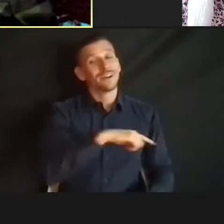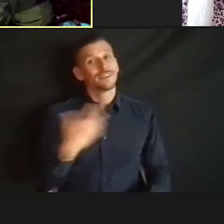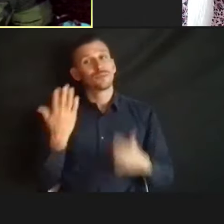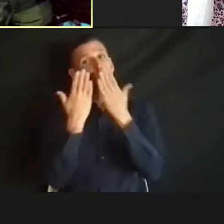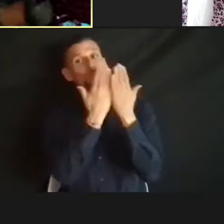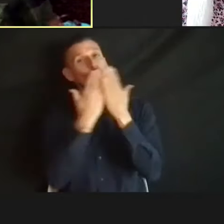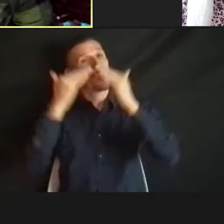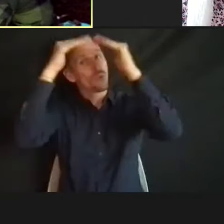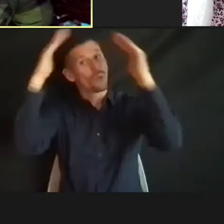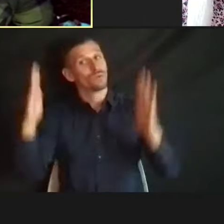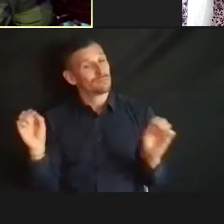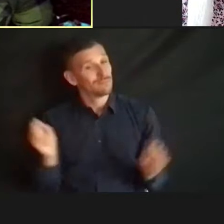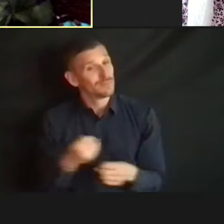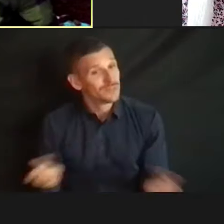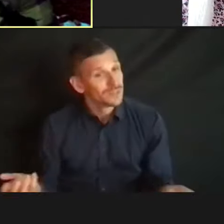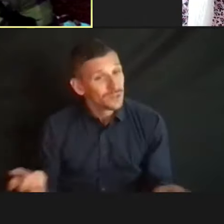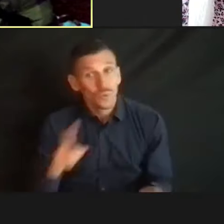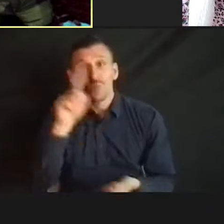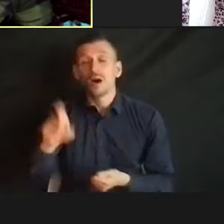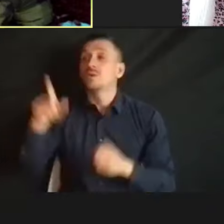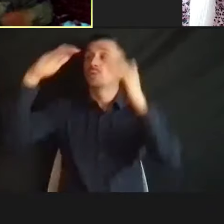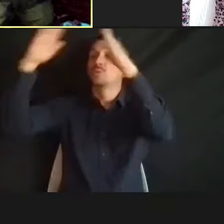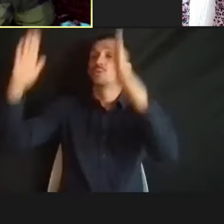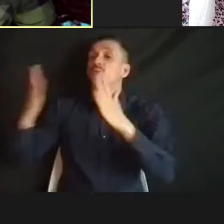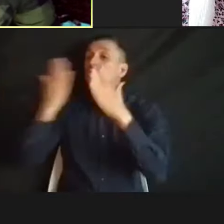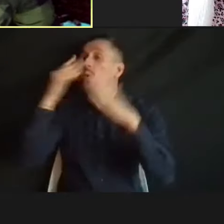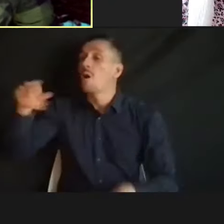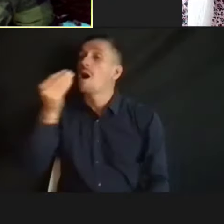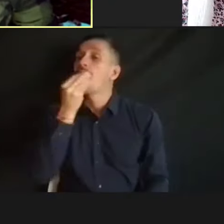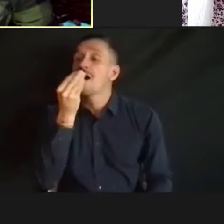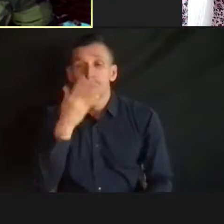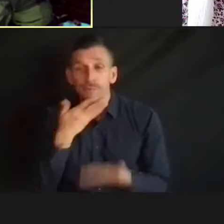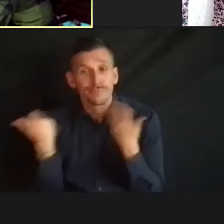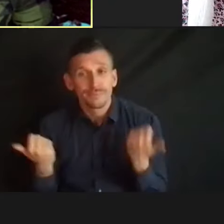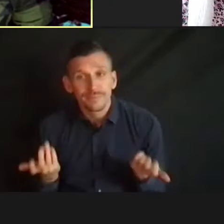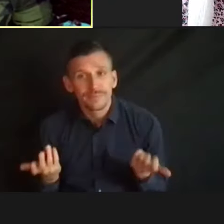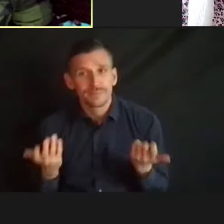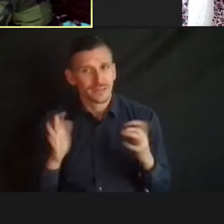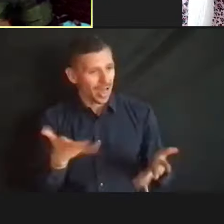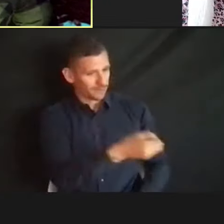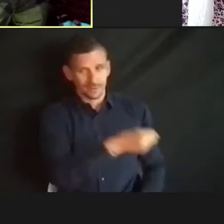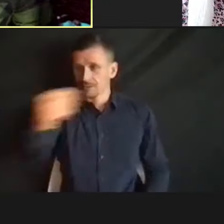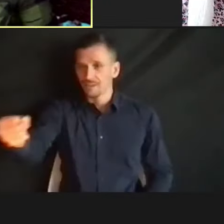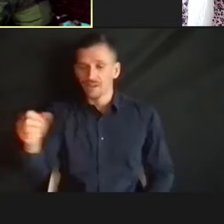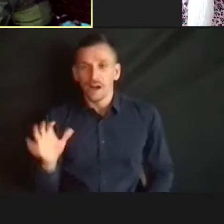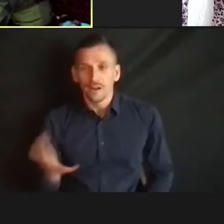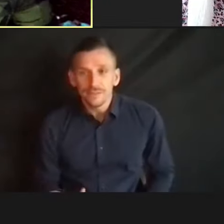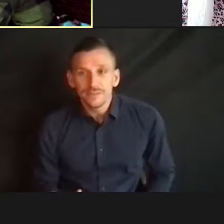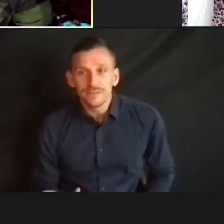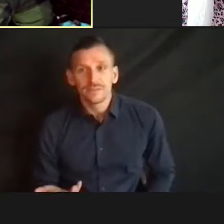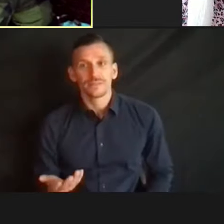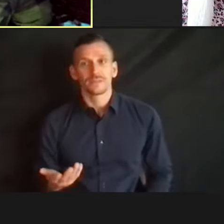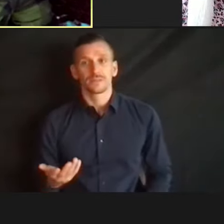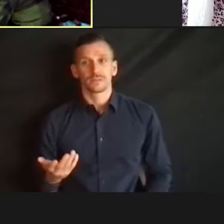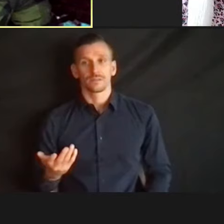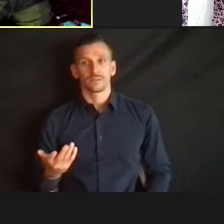forced to cut trees, to burn charcoal. This is the only way they can survive. In fact,